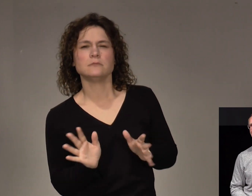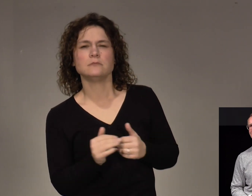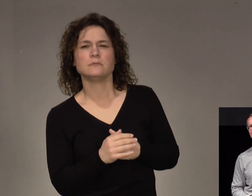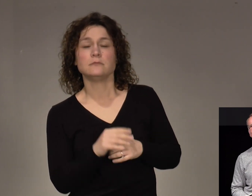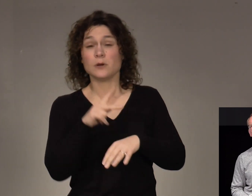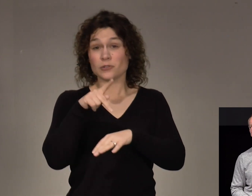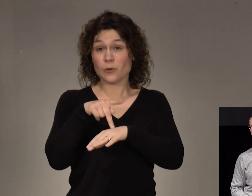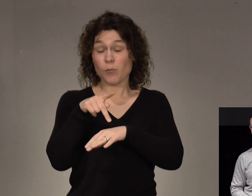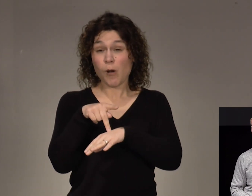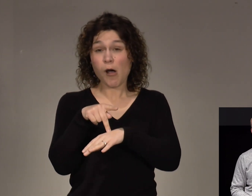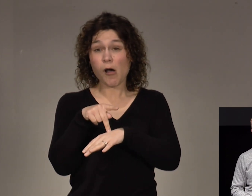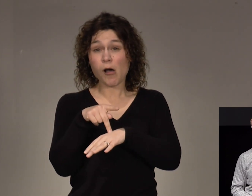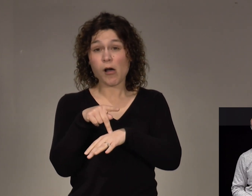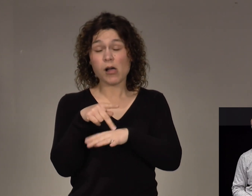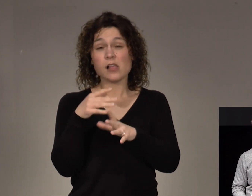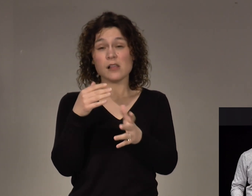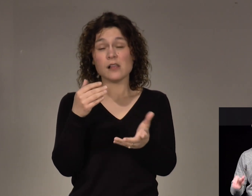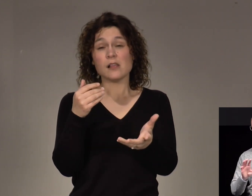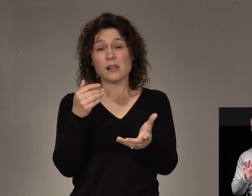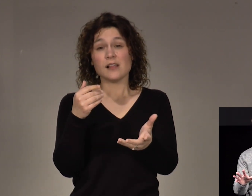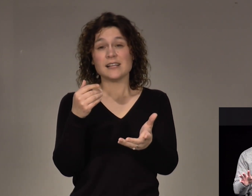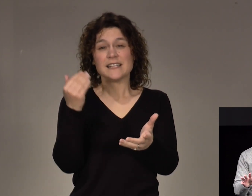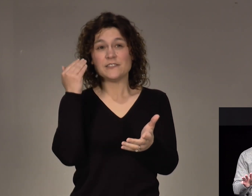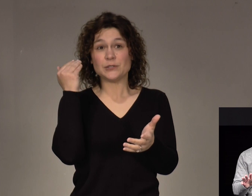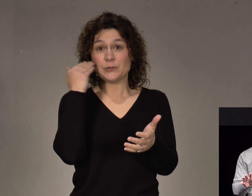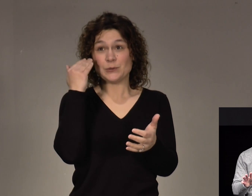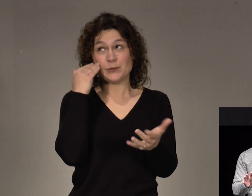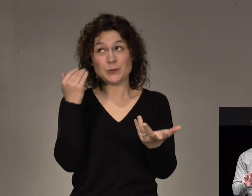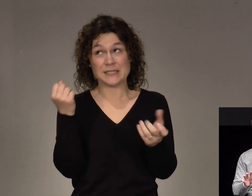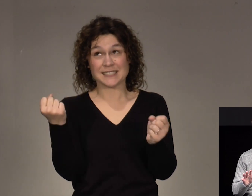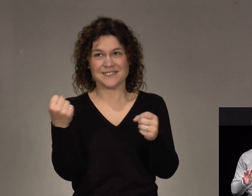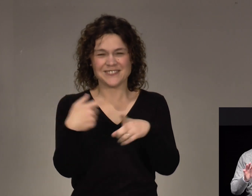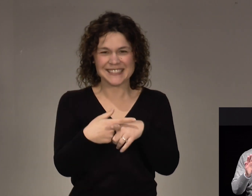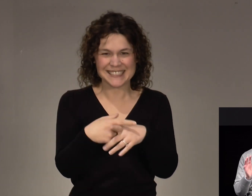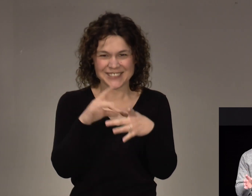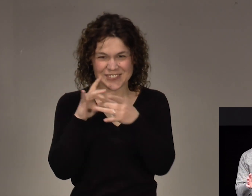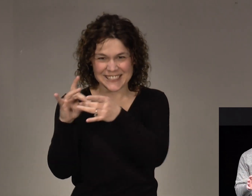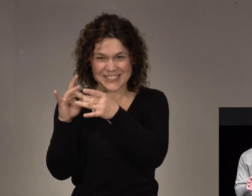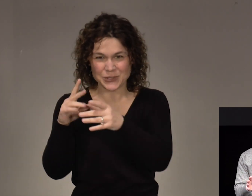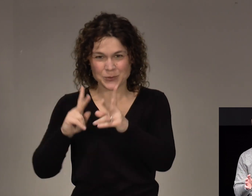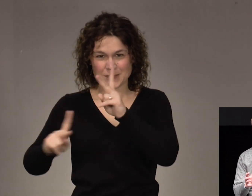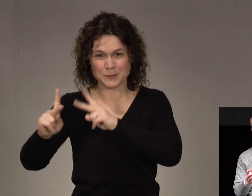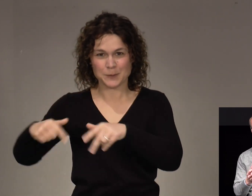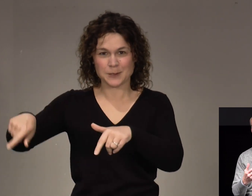if you knew his--his conflicted relationship with the Corinthian church,